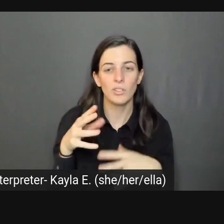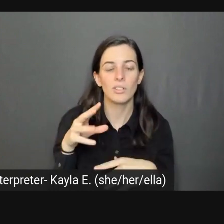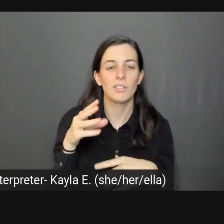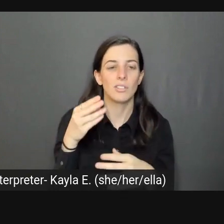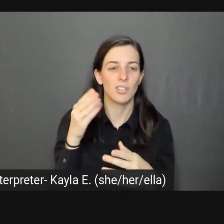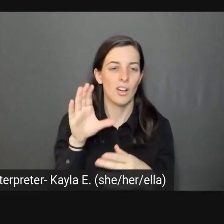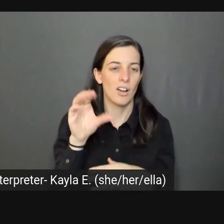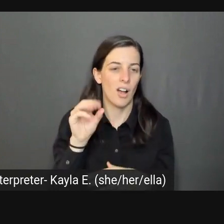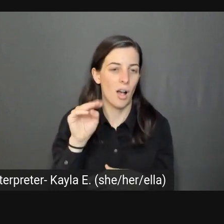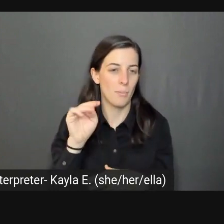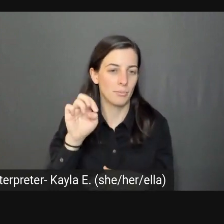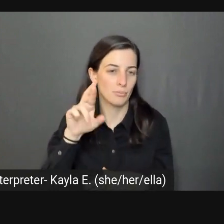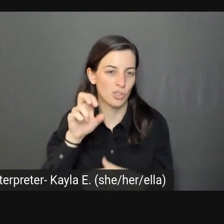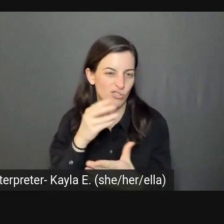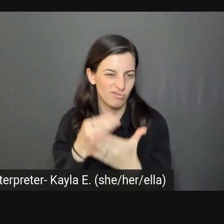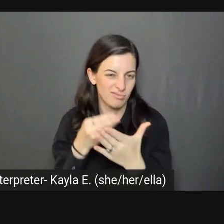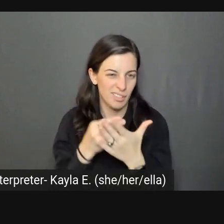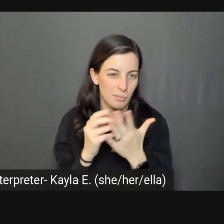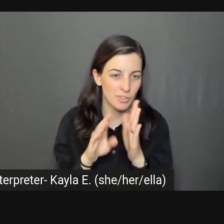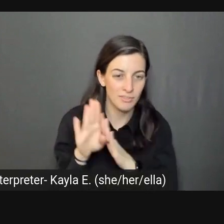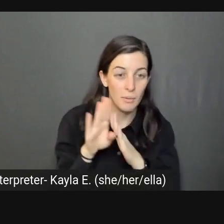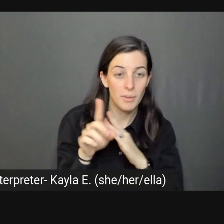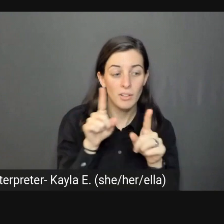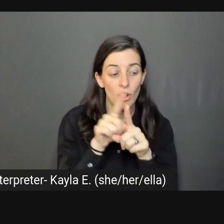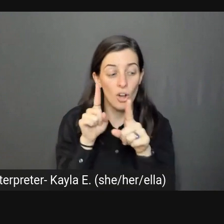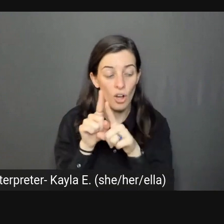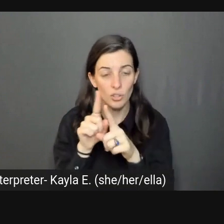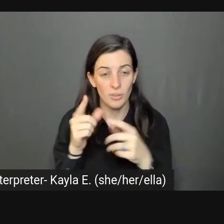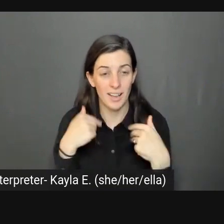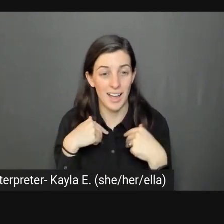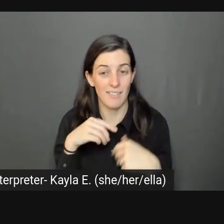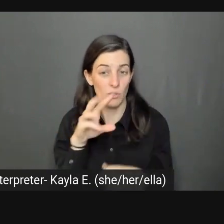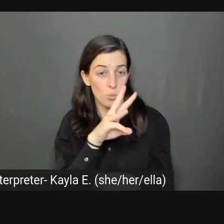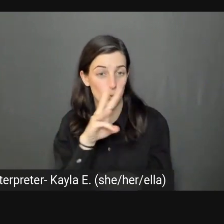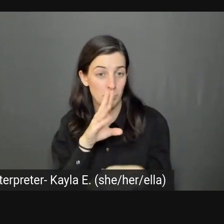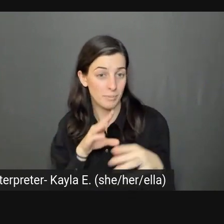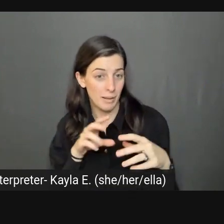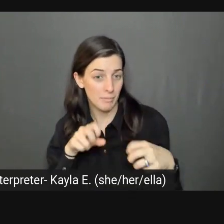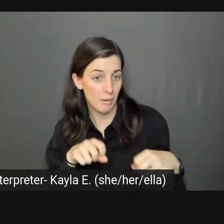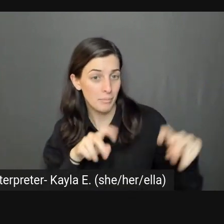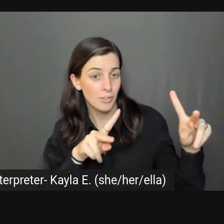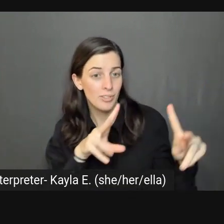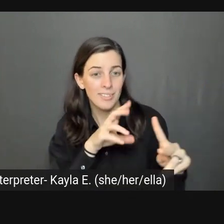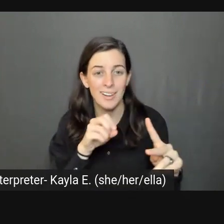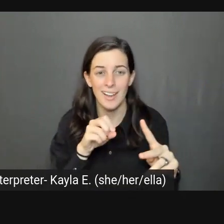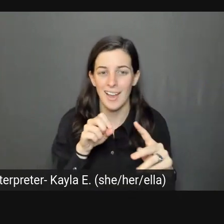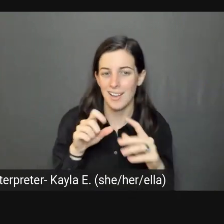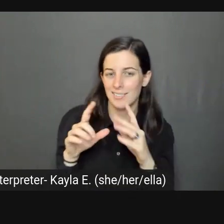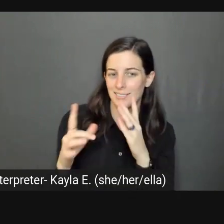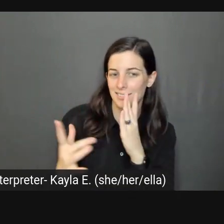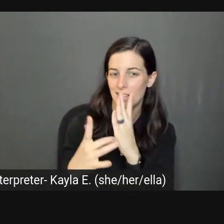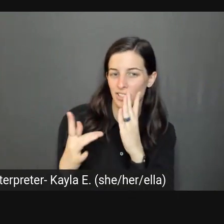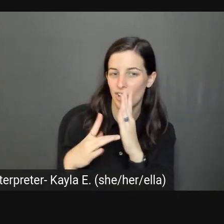he is also specialized in website optimization and website accessibility technology development and implementation.